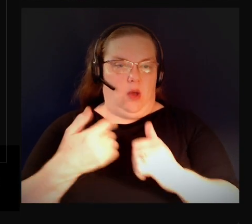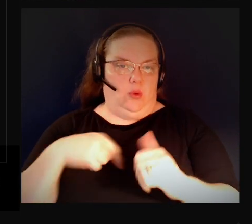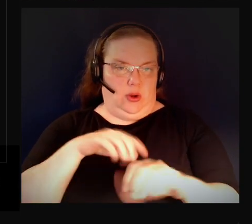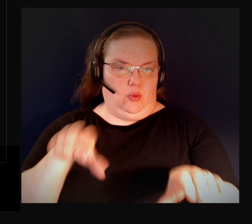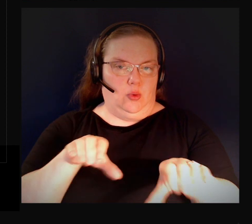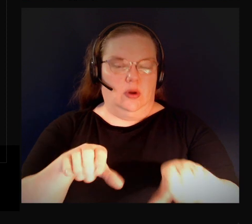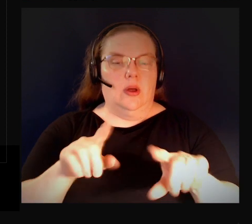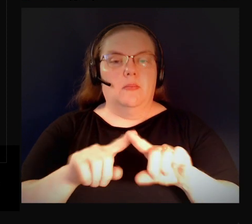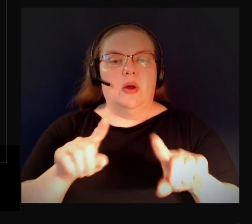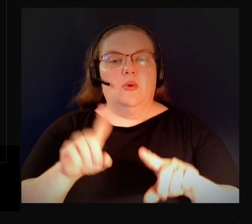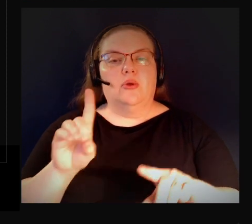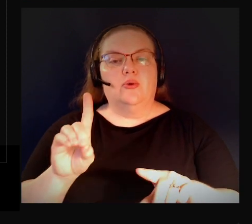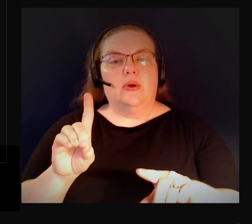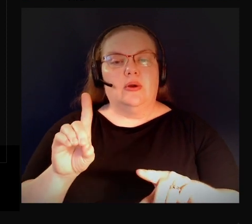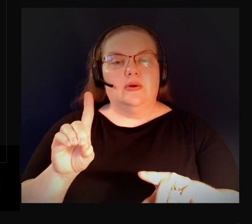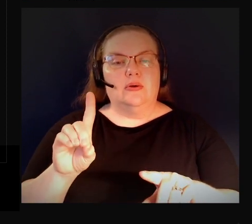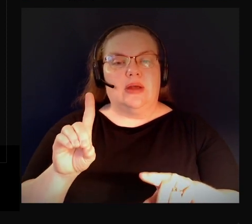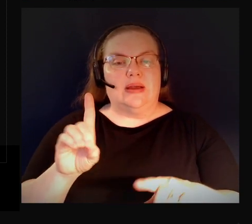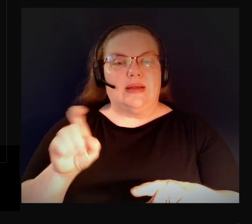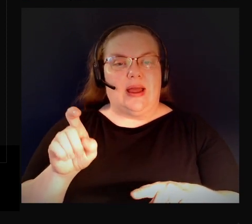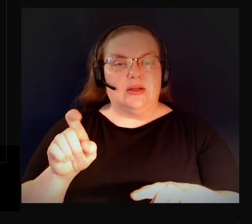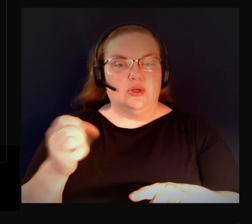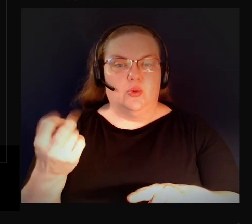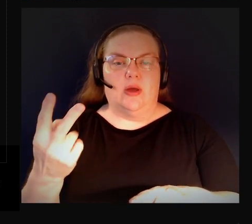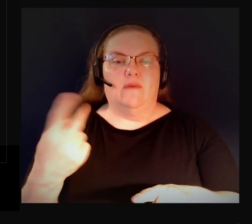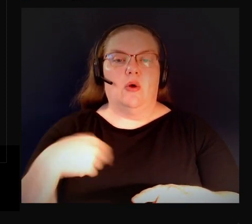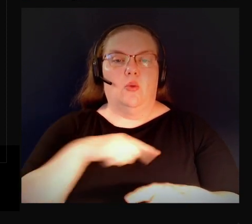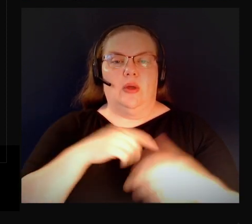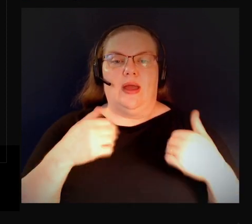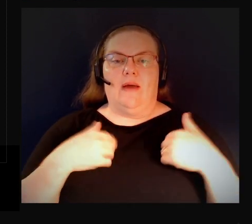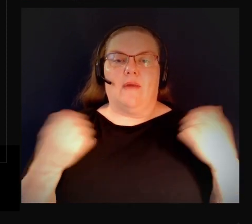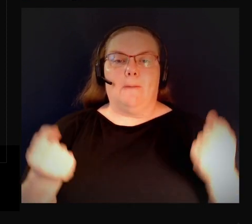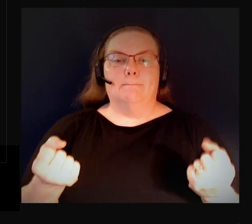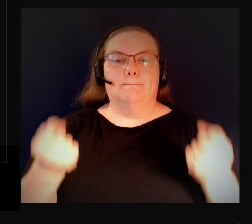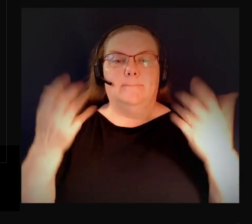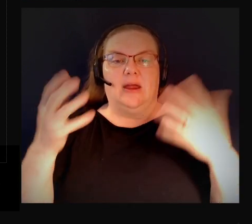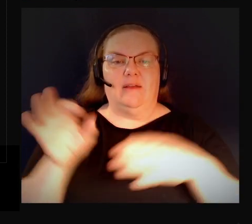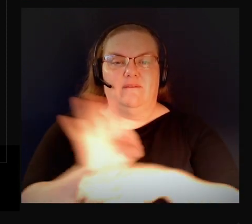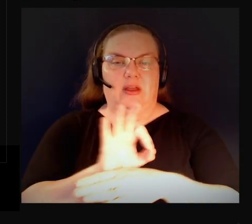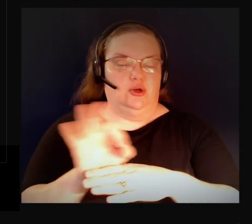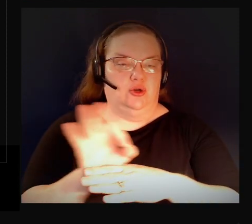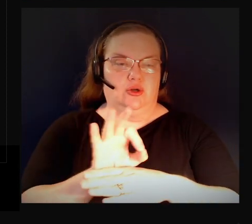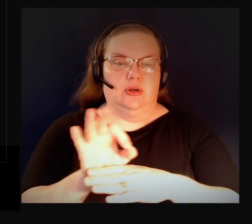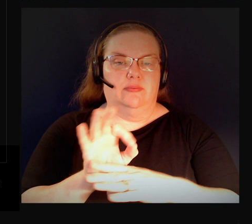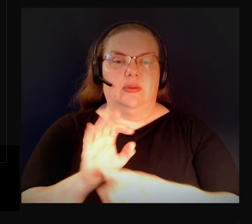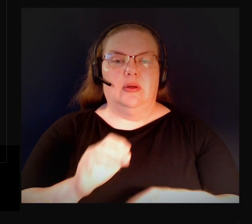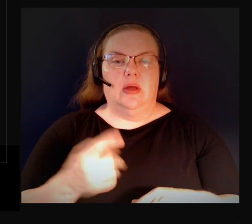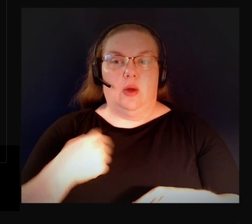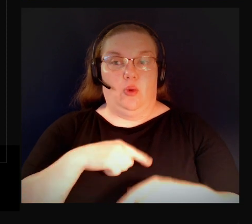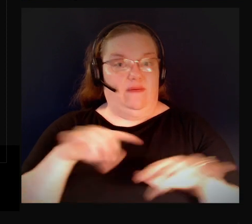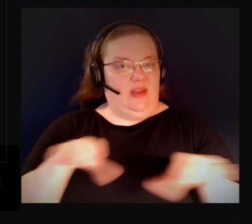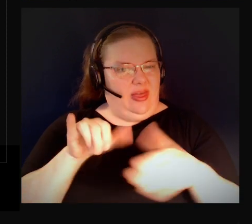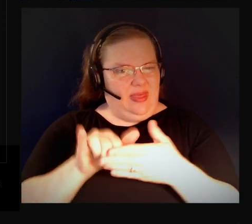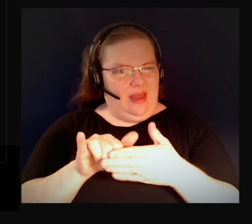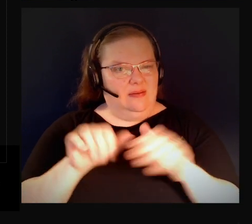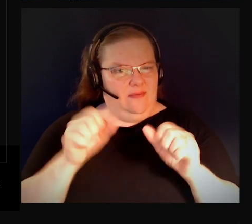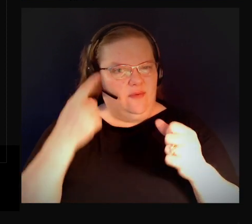we generate the commands for the GPU on multiple threads. We had the ability to do this in Unity for many years now, but the main difference here is